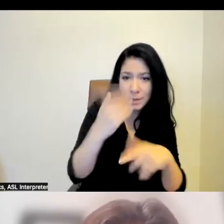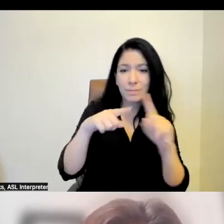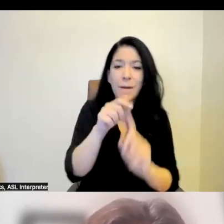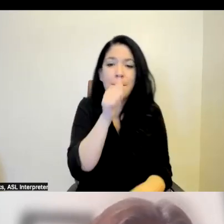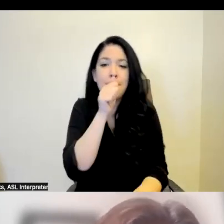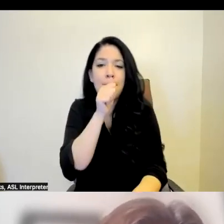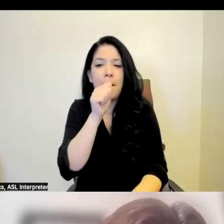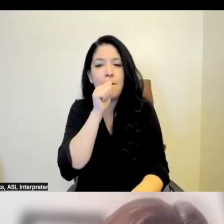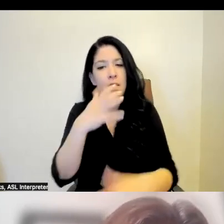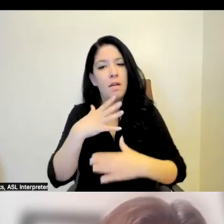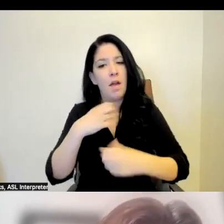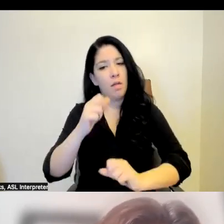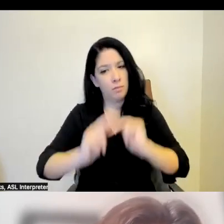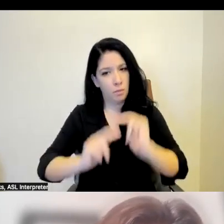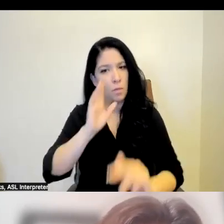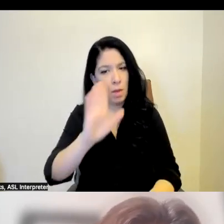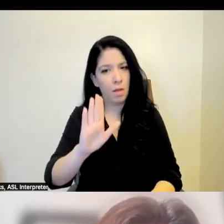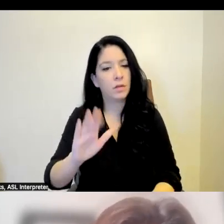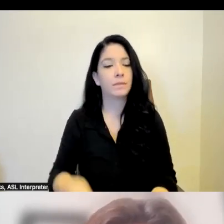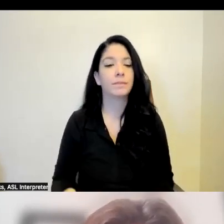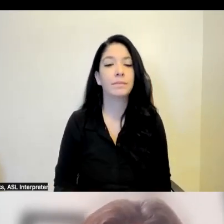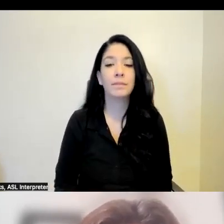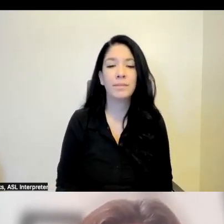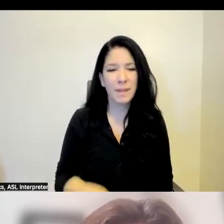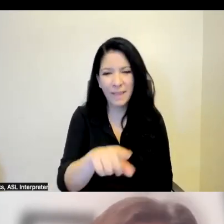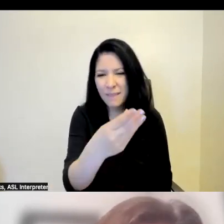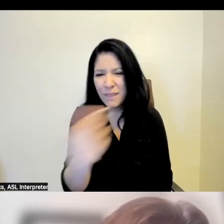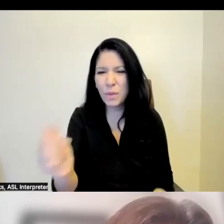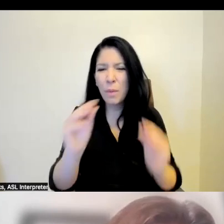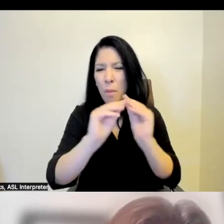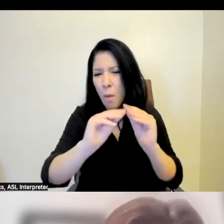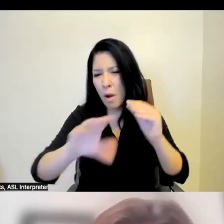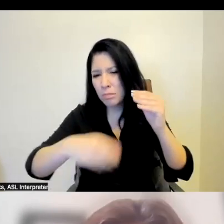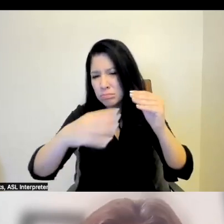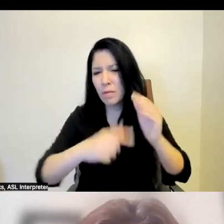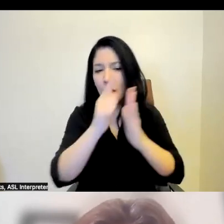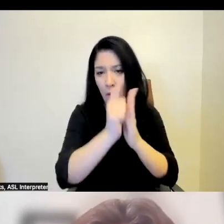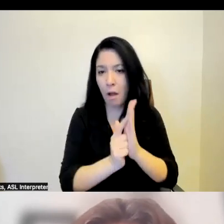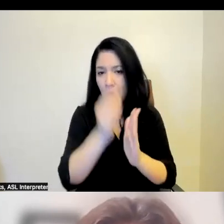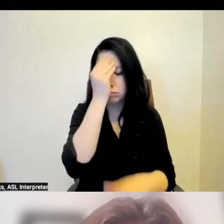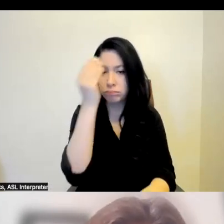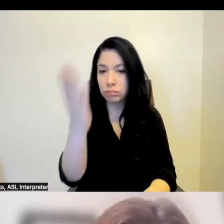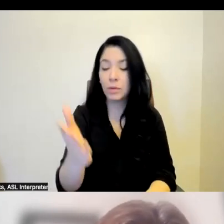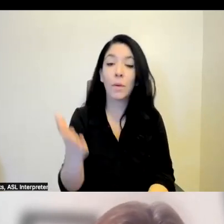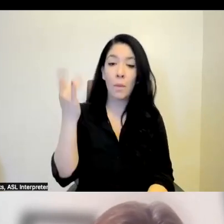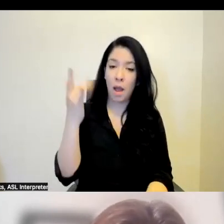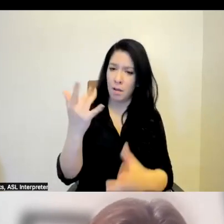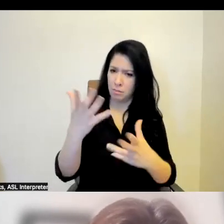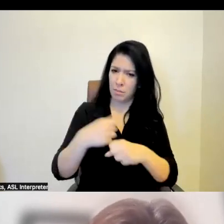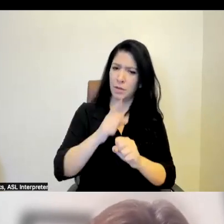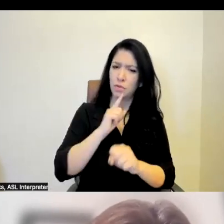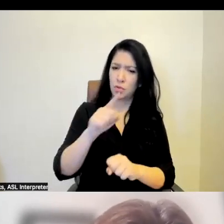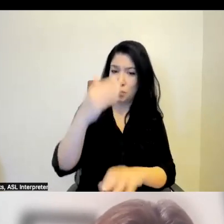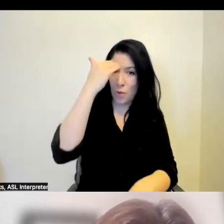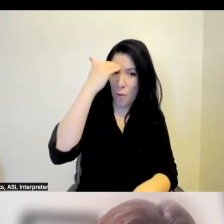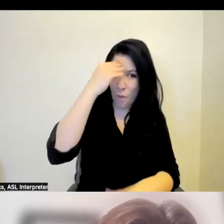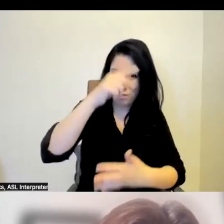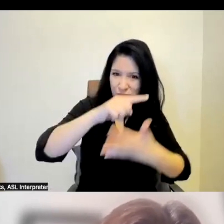I'm going to give you a few additional laws just so you can feel like you really know what laws